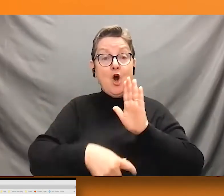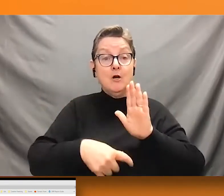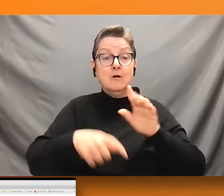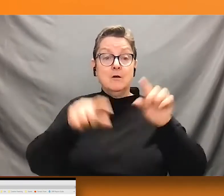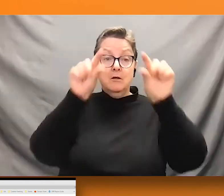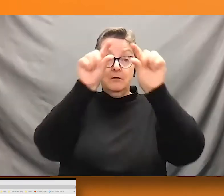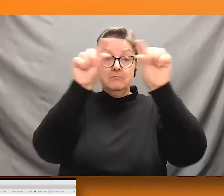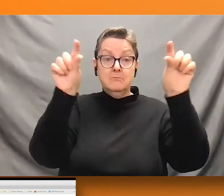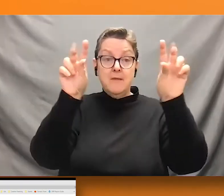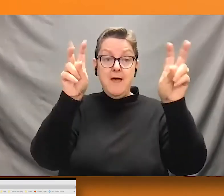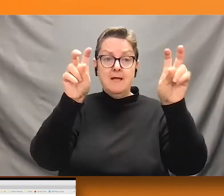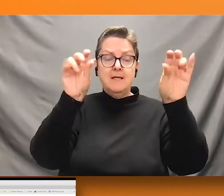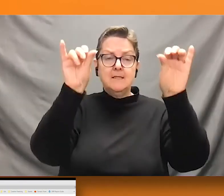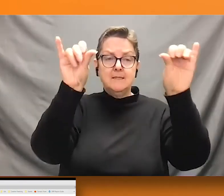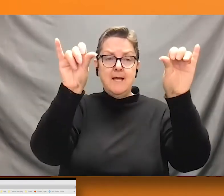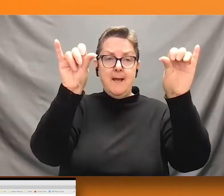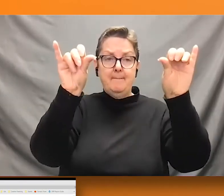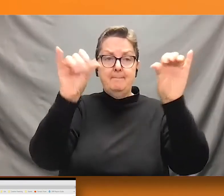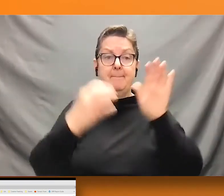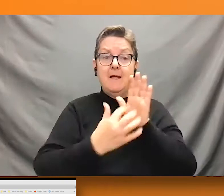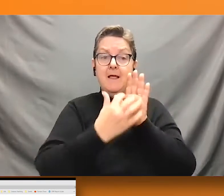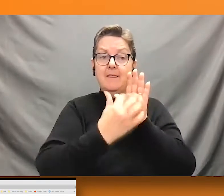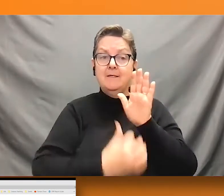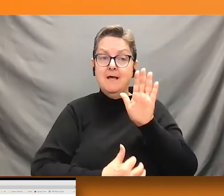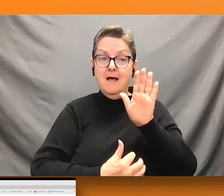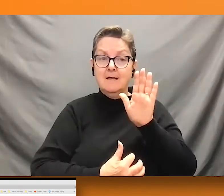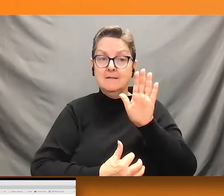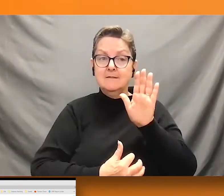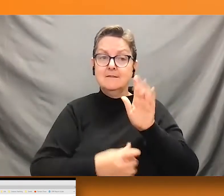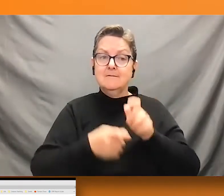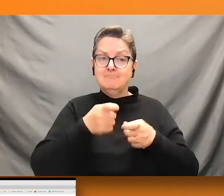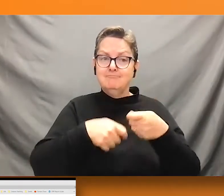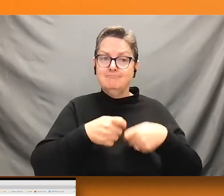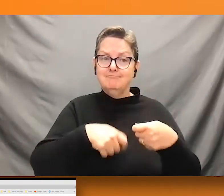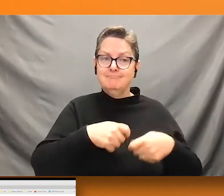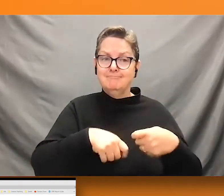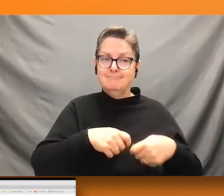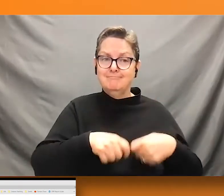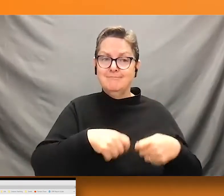The picture doesn't change. What changes is the words and the sentence structures in the body.